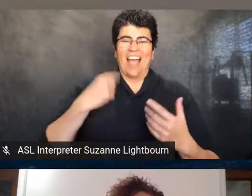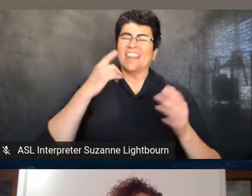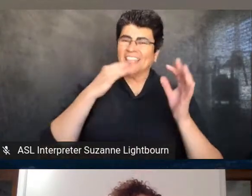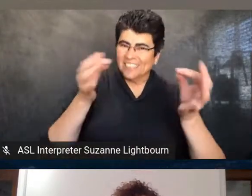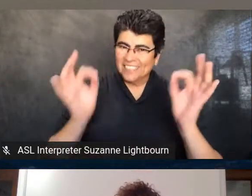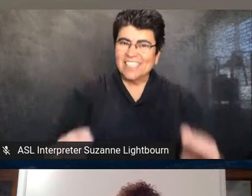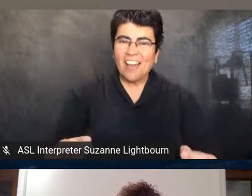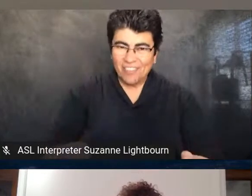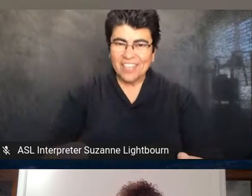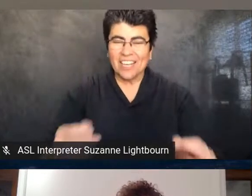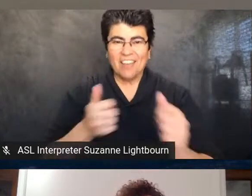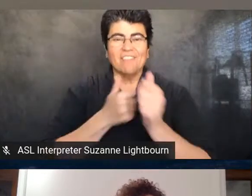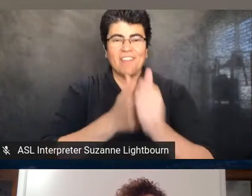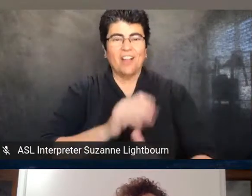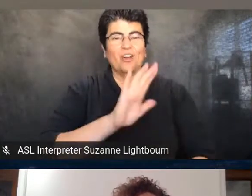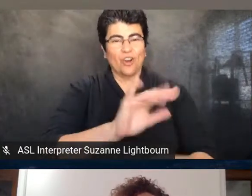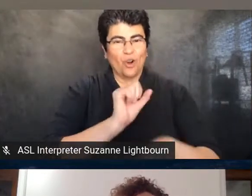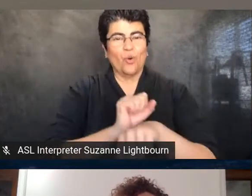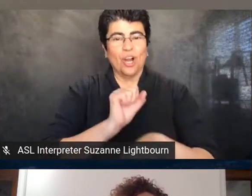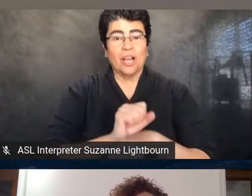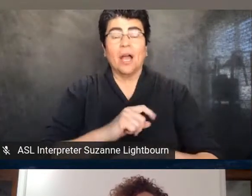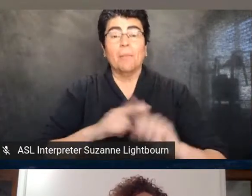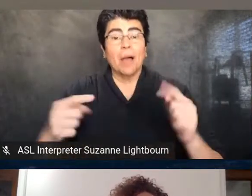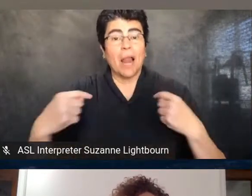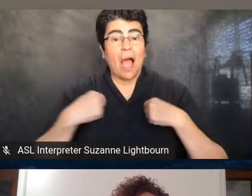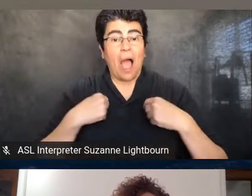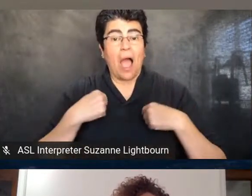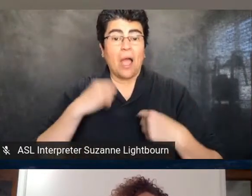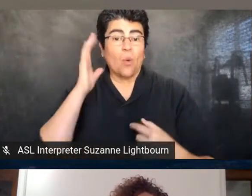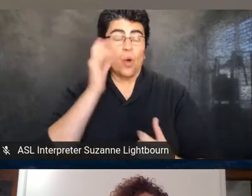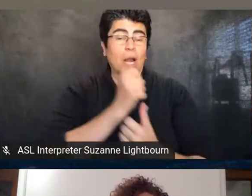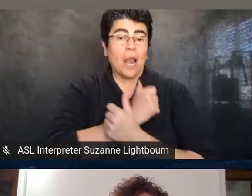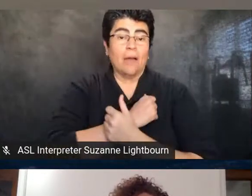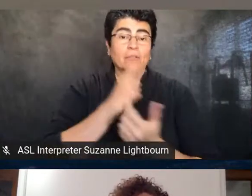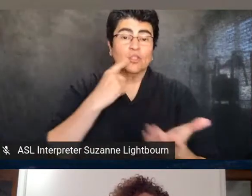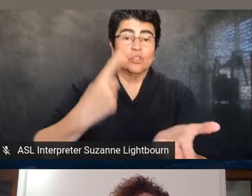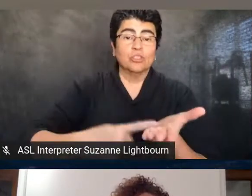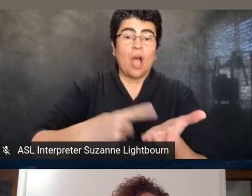But I would love to talk about intersectionality,